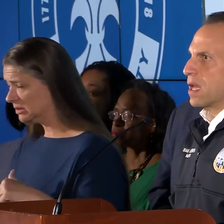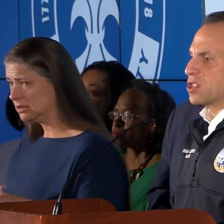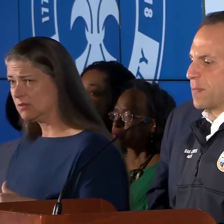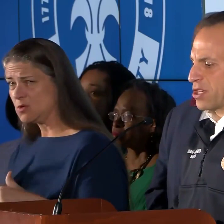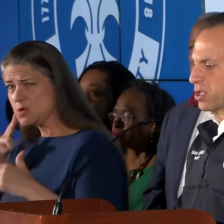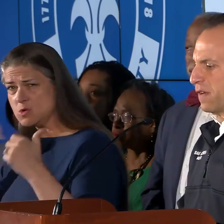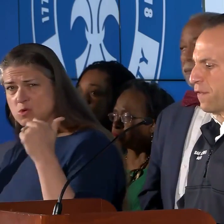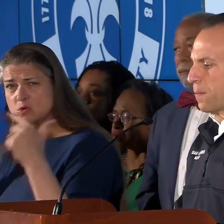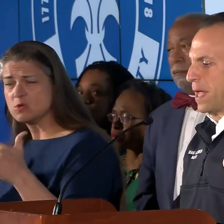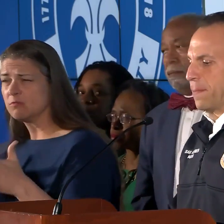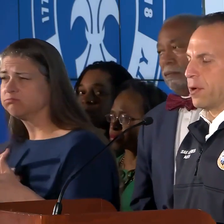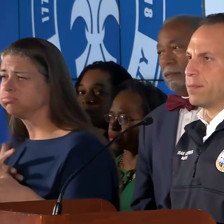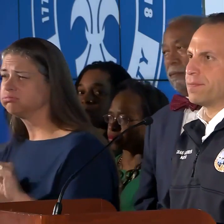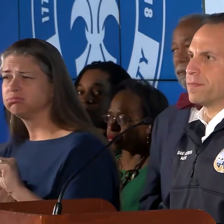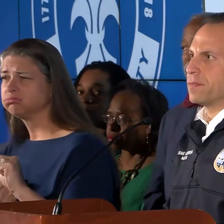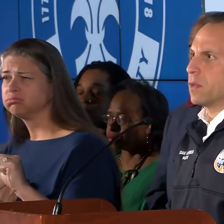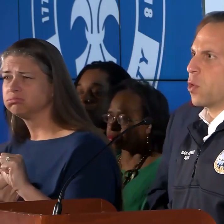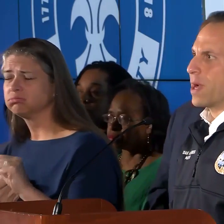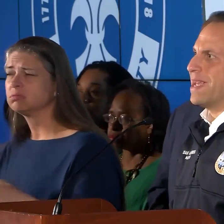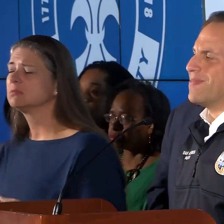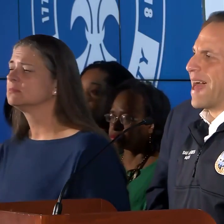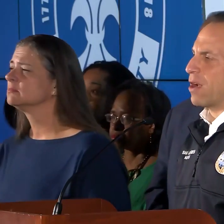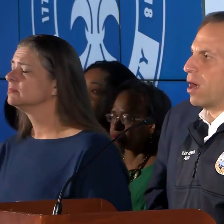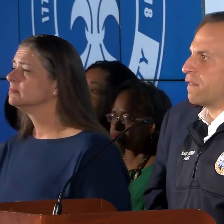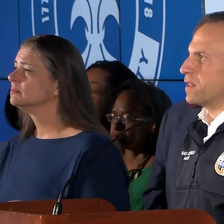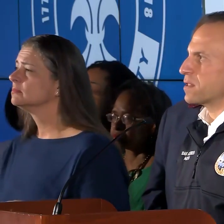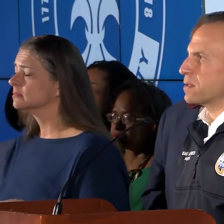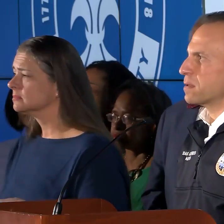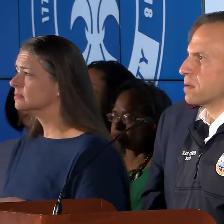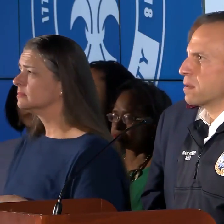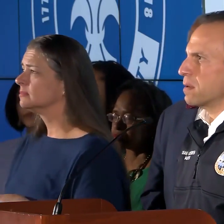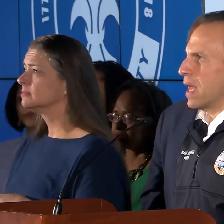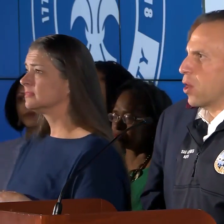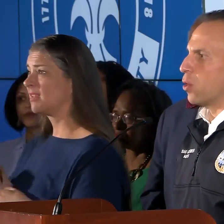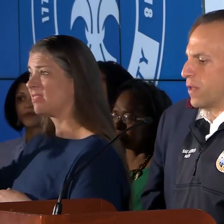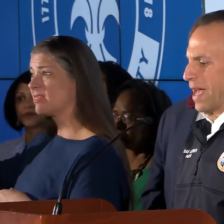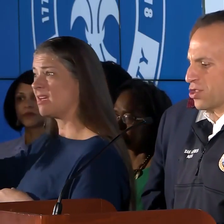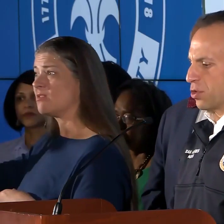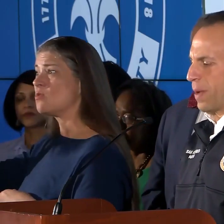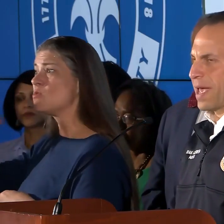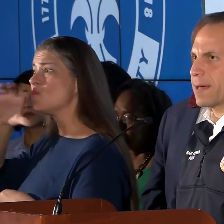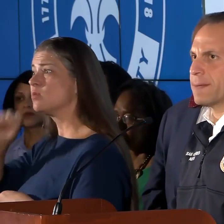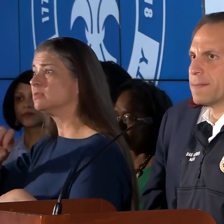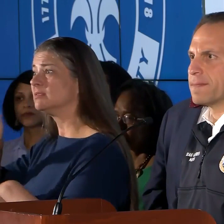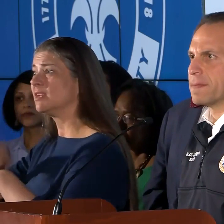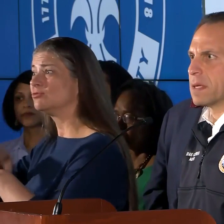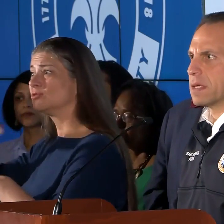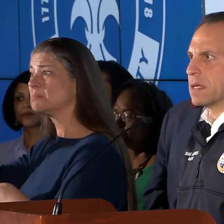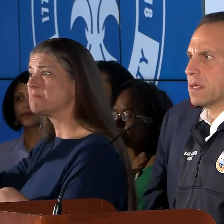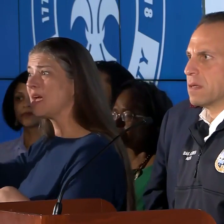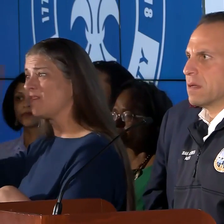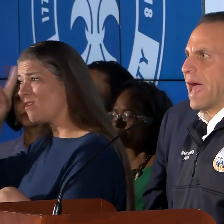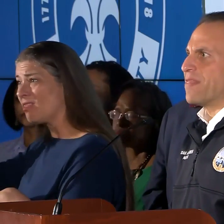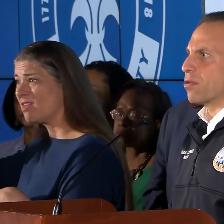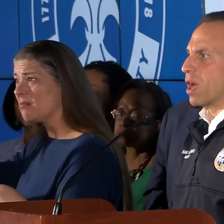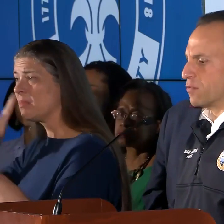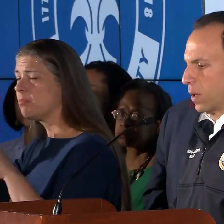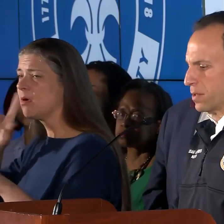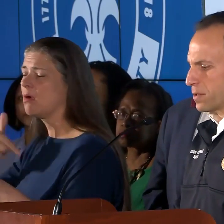and especially for the people who were in that office at Old National Bank and their loved ones.